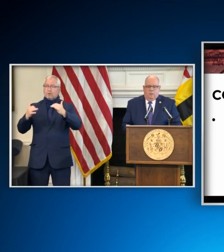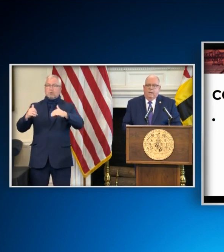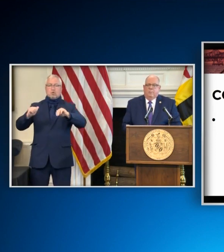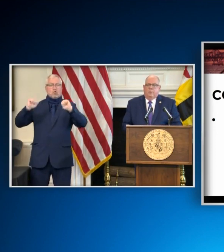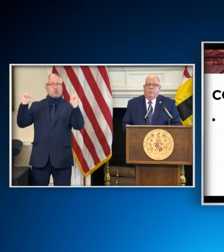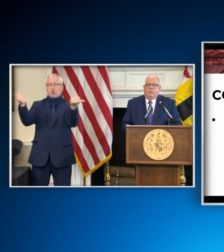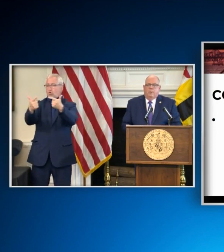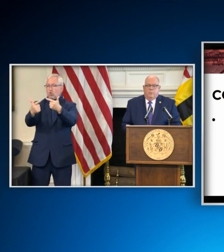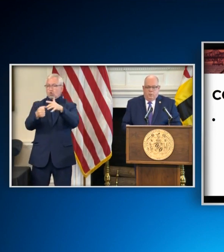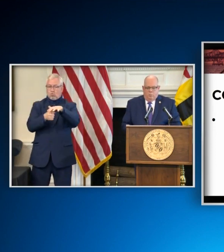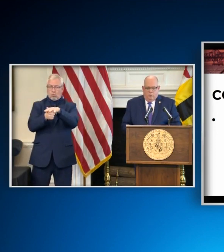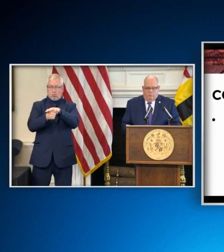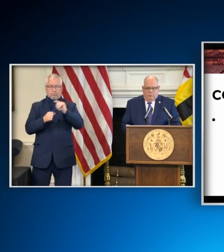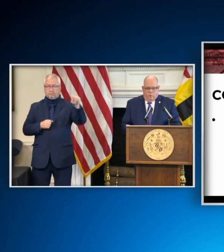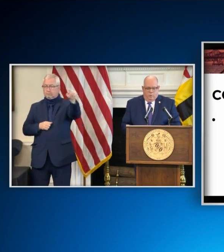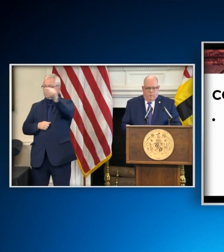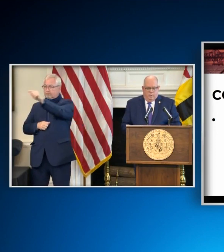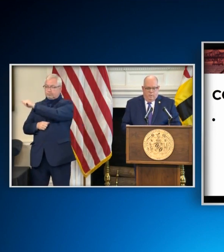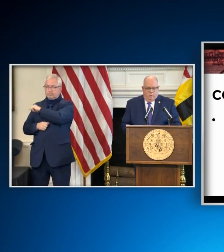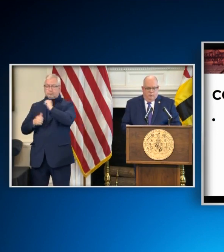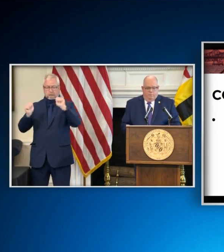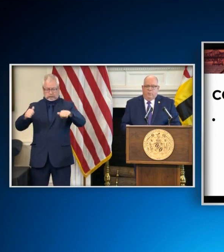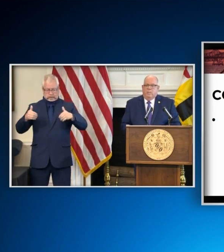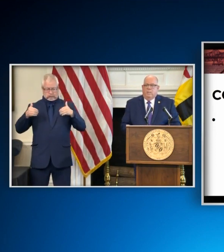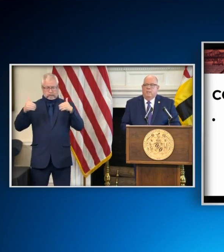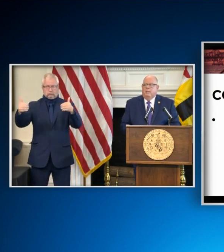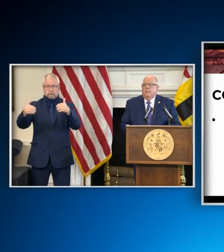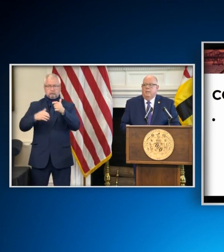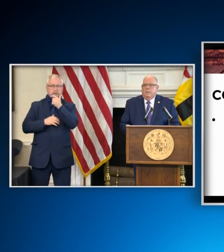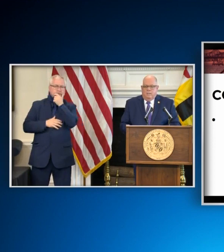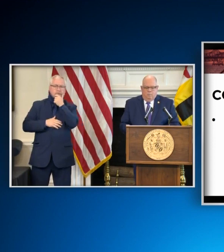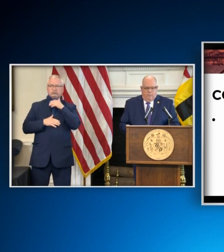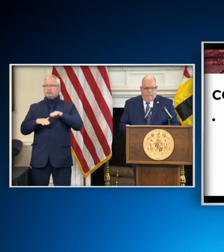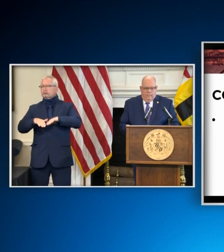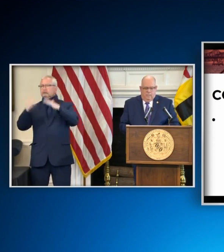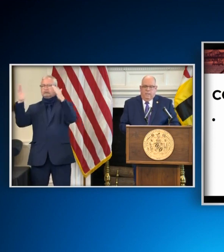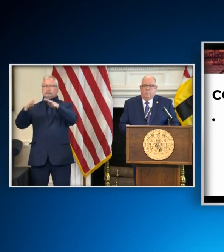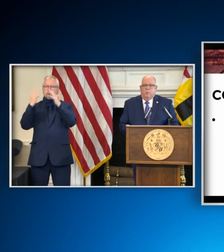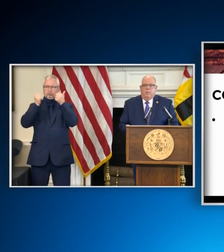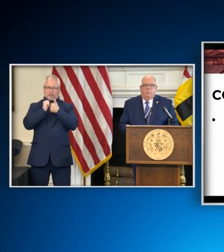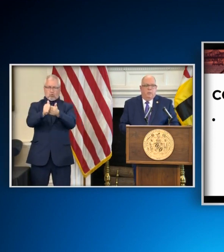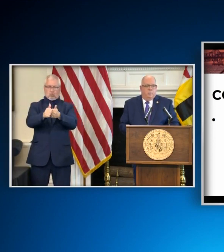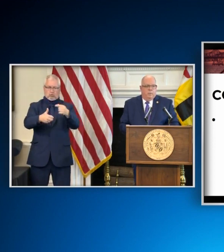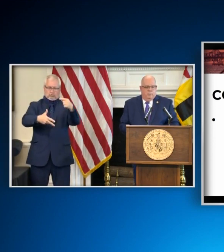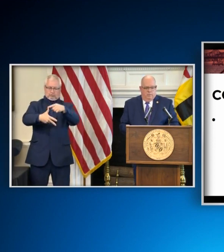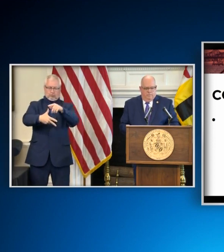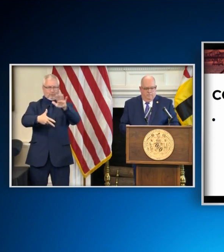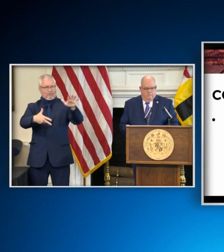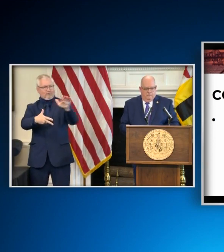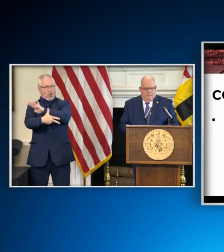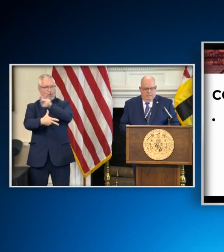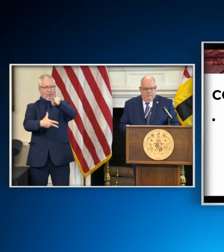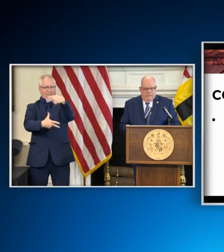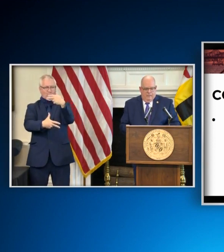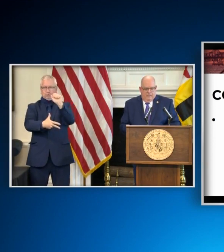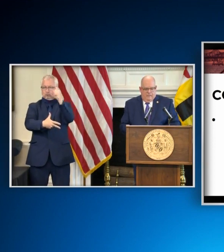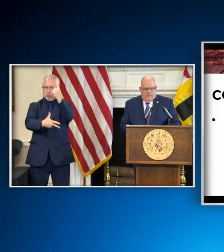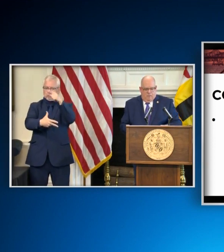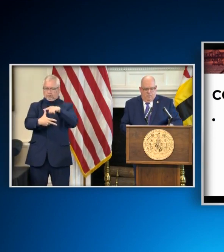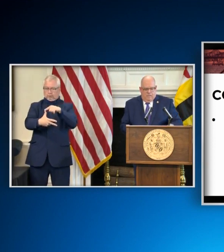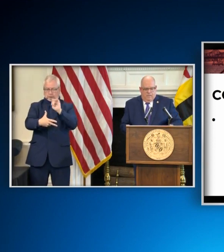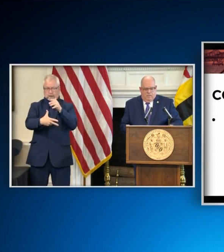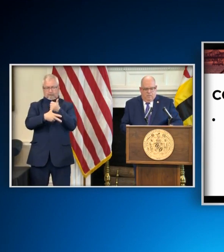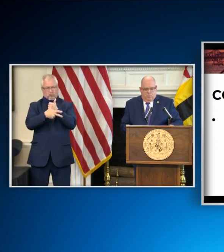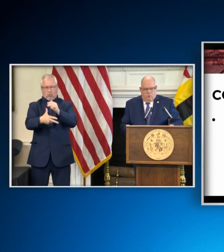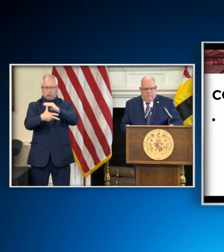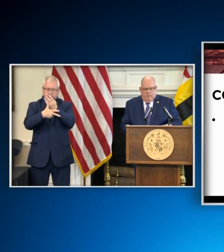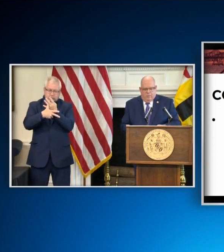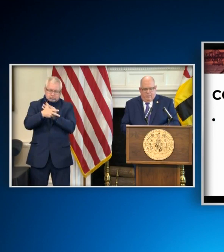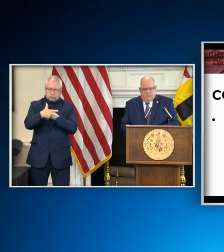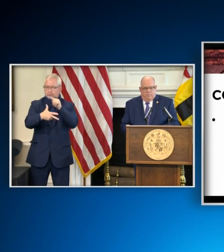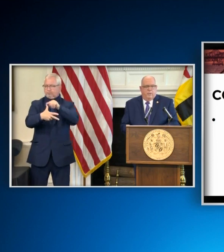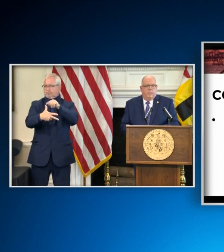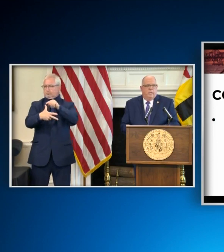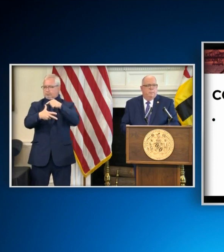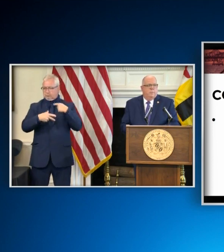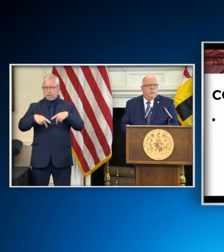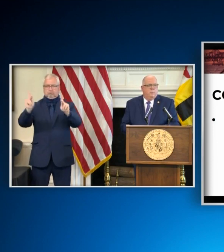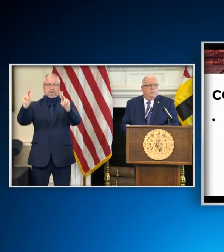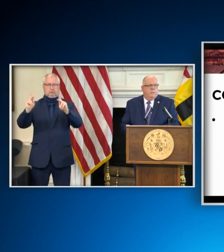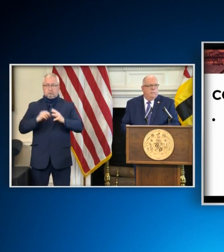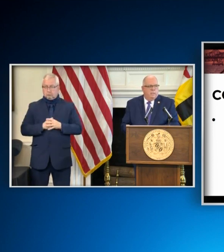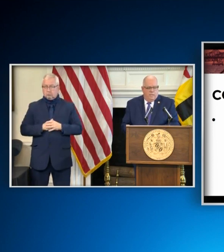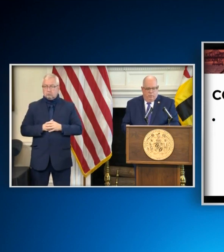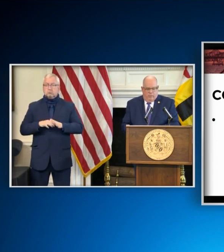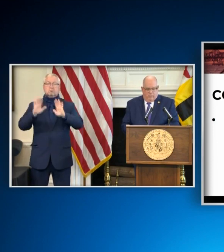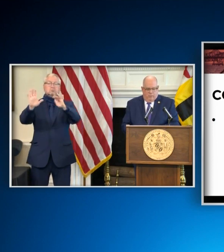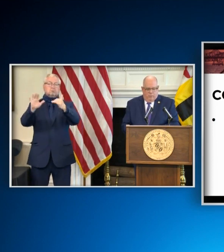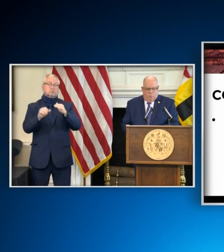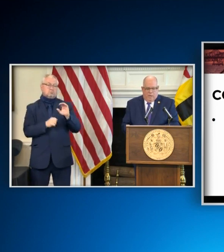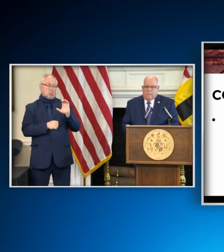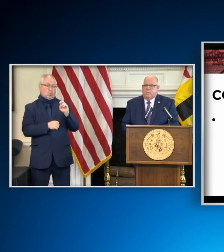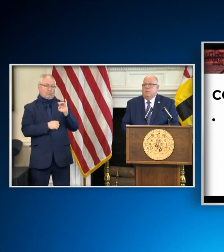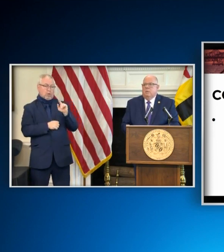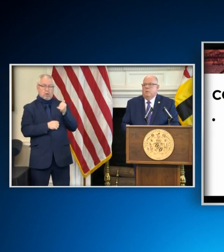AND NOW, AS OF FRIDAY AT 5:00, ALL JURISDICTIONS STATEWIDE ARE ABLE TO MOVE FORWARD WITH FULLY COMPLETING STAGE I REOPENINGS.